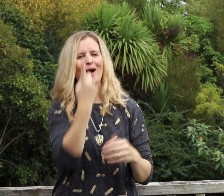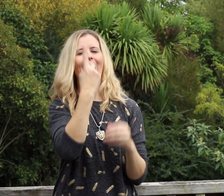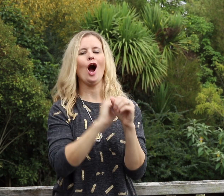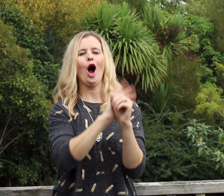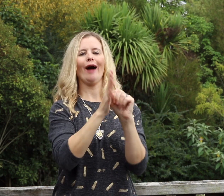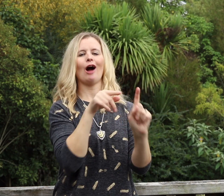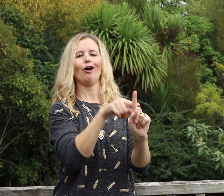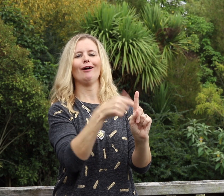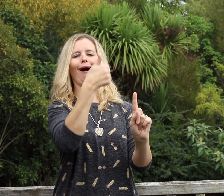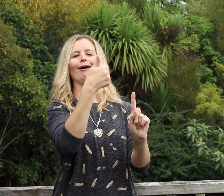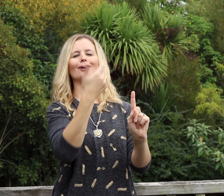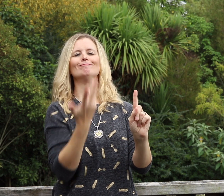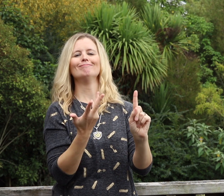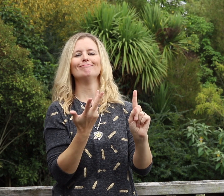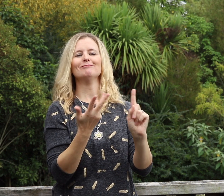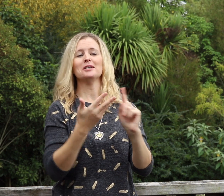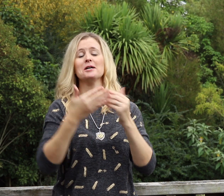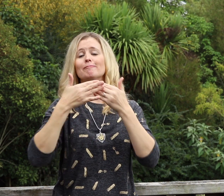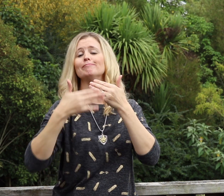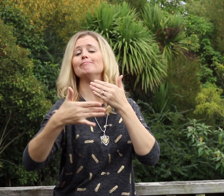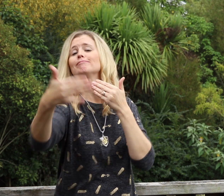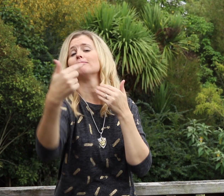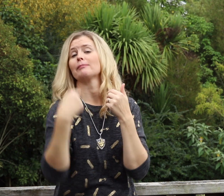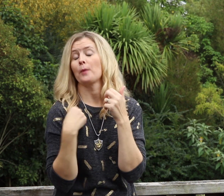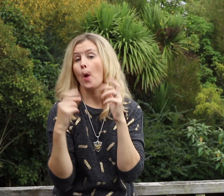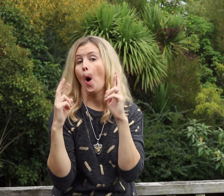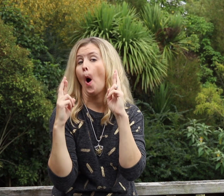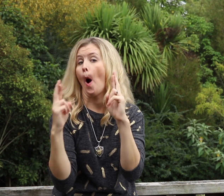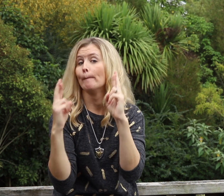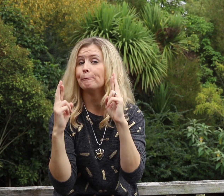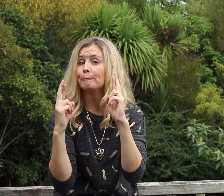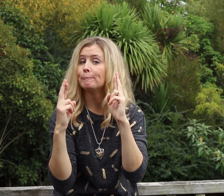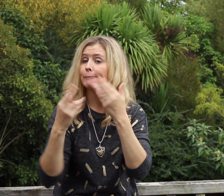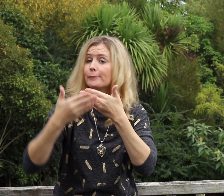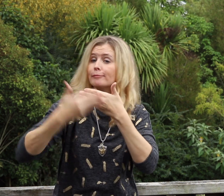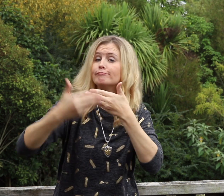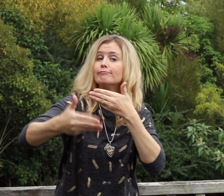It was only the COVID-19 news that was being interpreted which